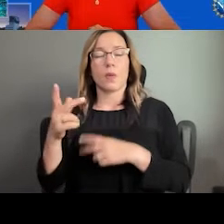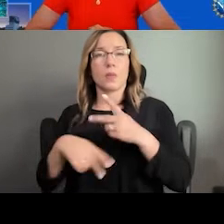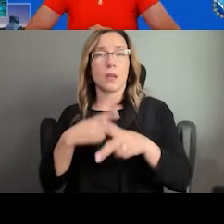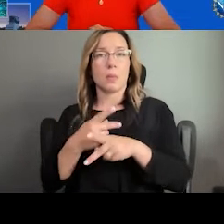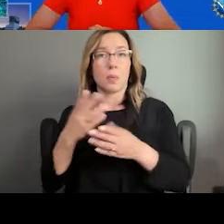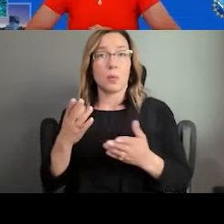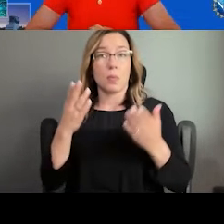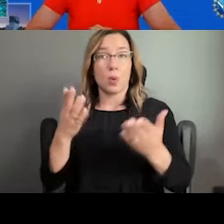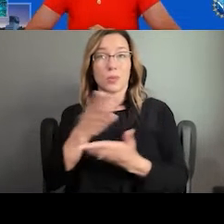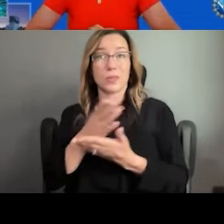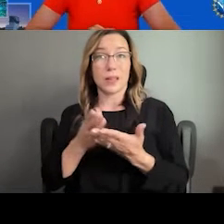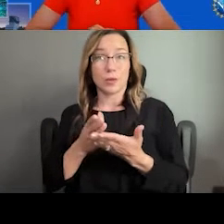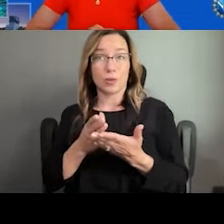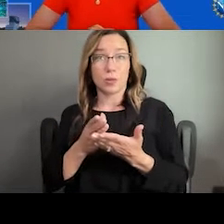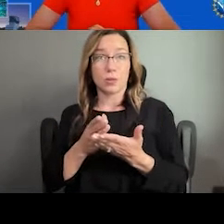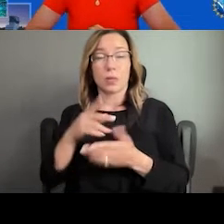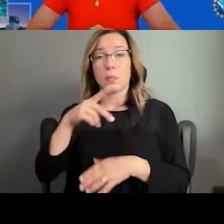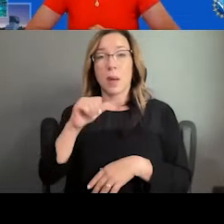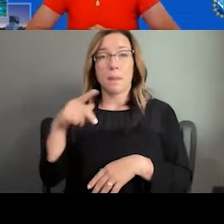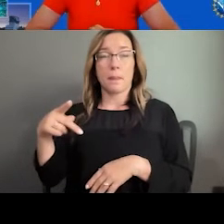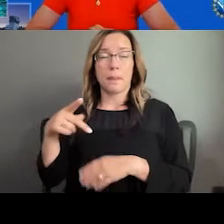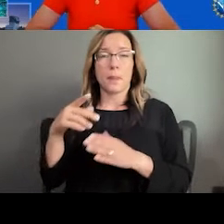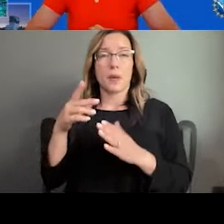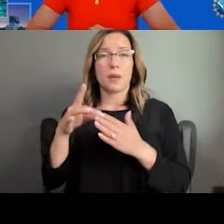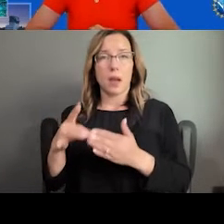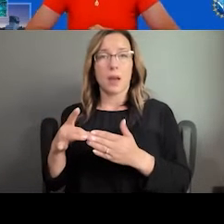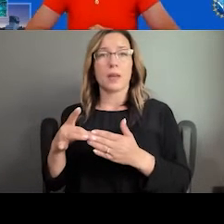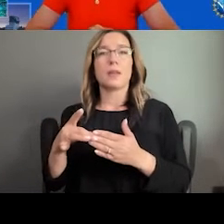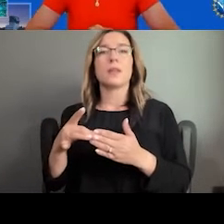and that's PAPP guide Chapter II.F there are